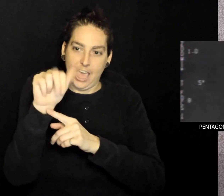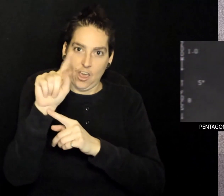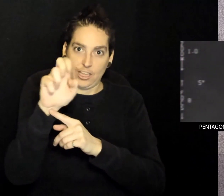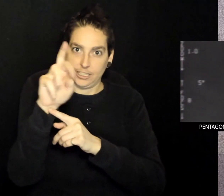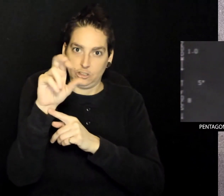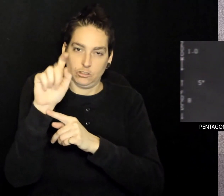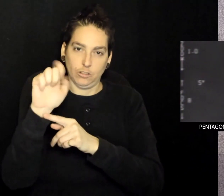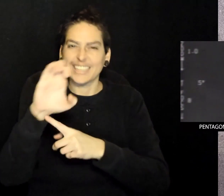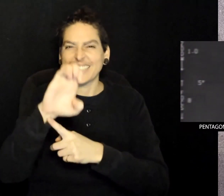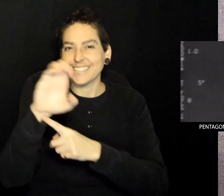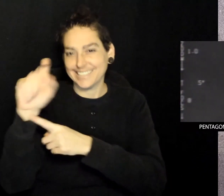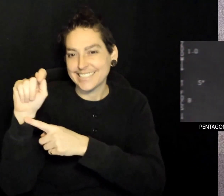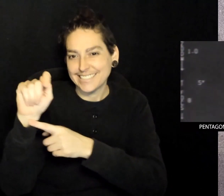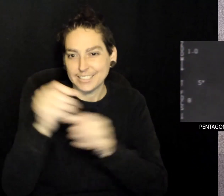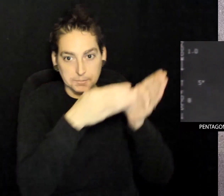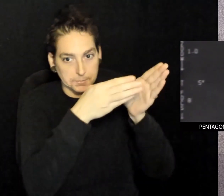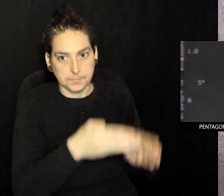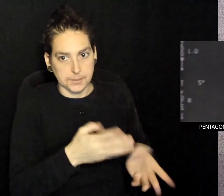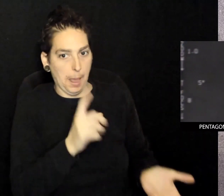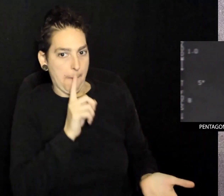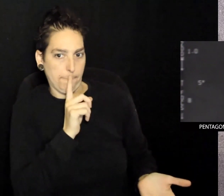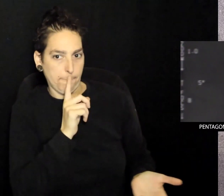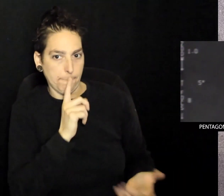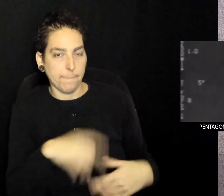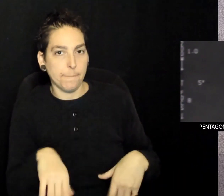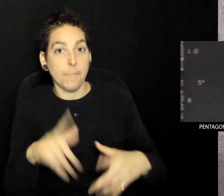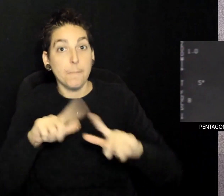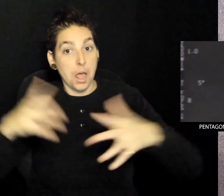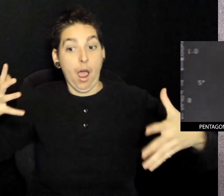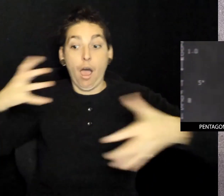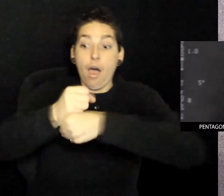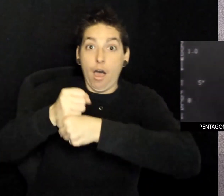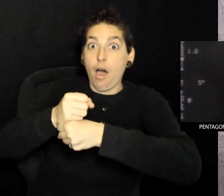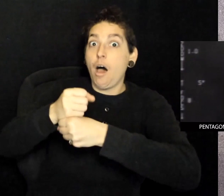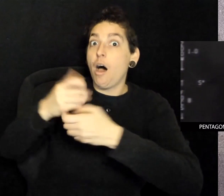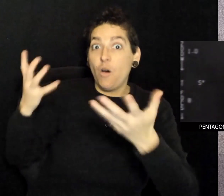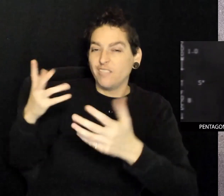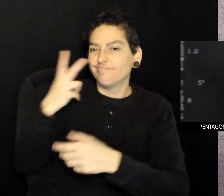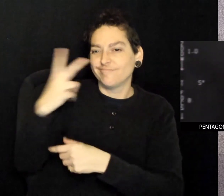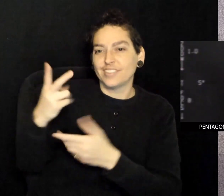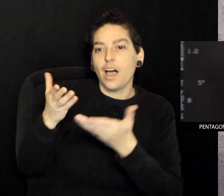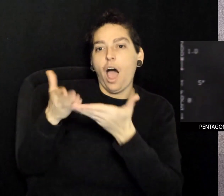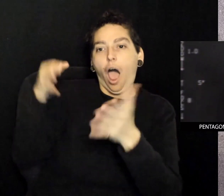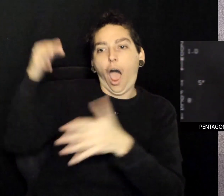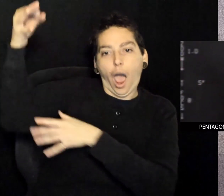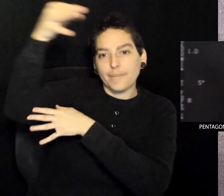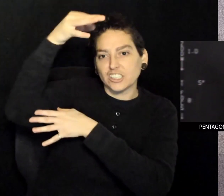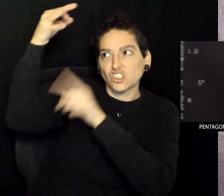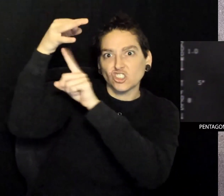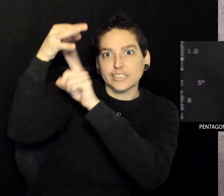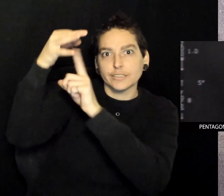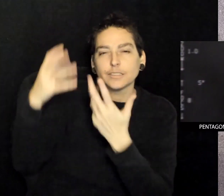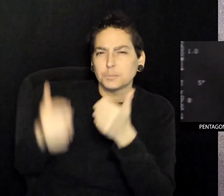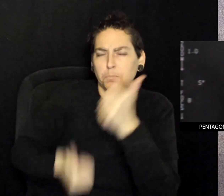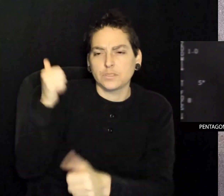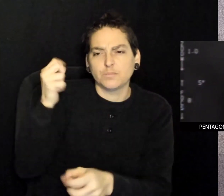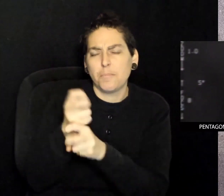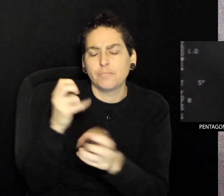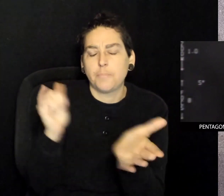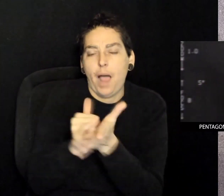and even though officials did not find evidence of anything extraterrestrial the report concluded